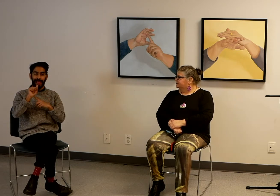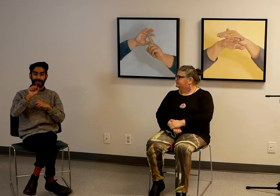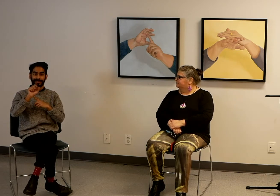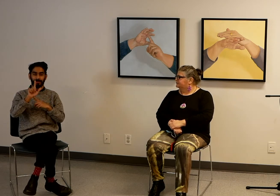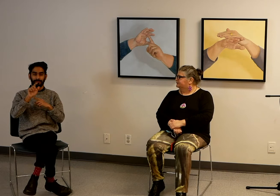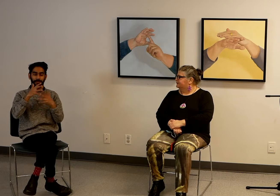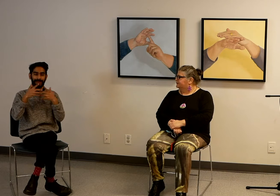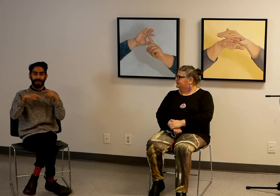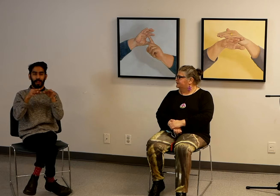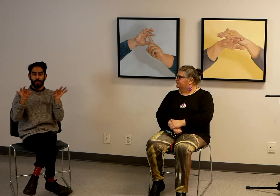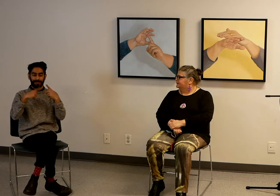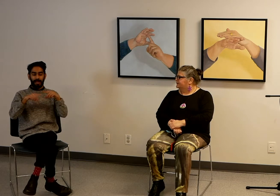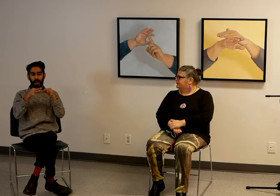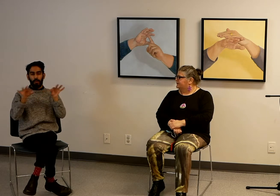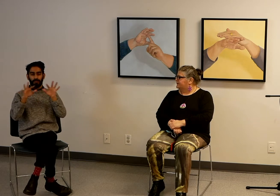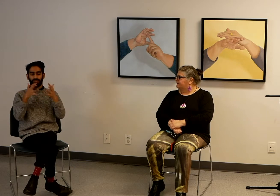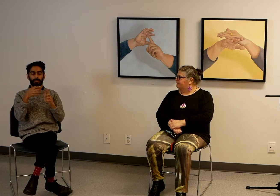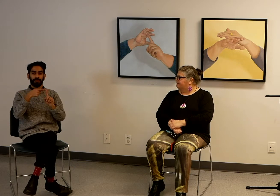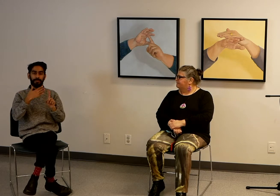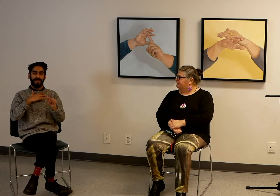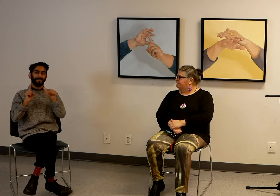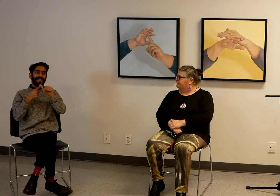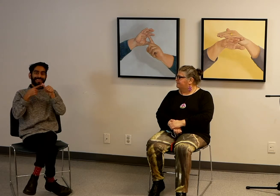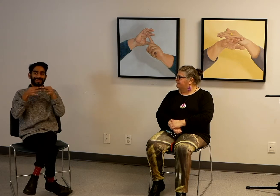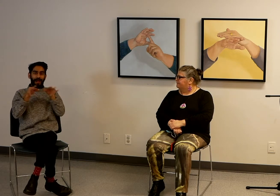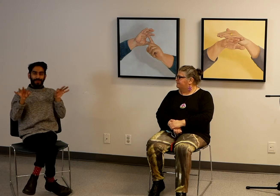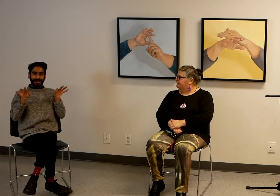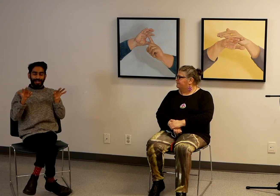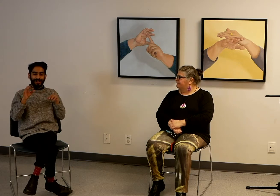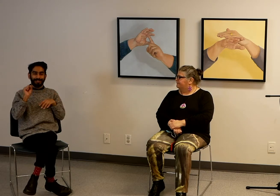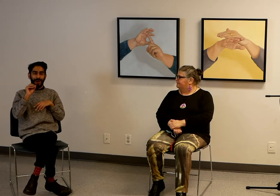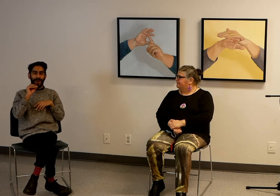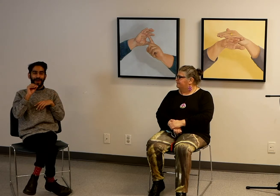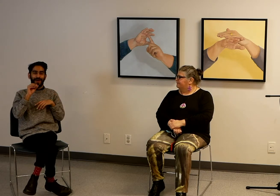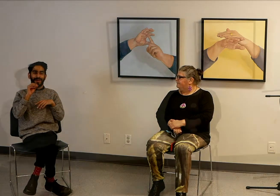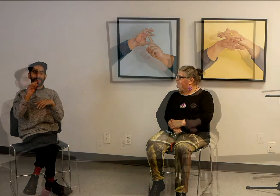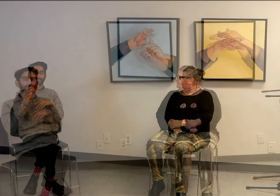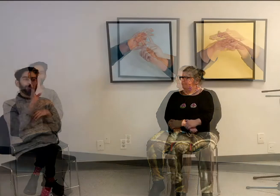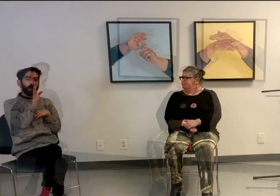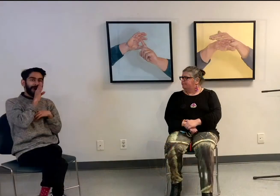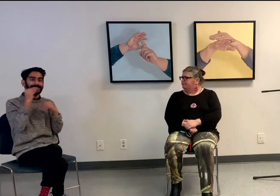I communicate in American sign language, and that is my first language. That's what I grew up using.